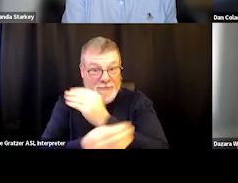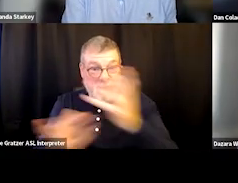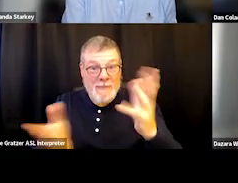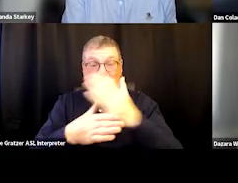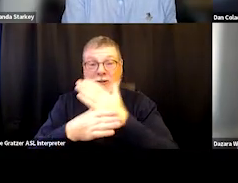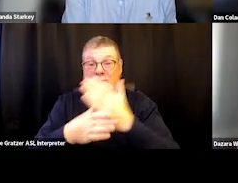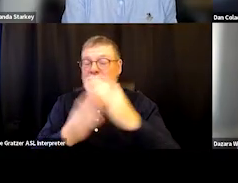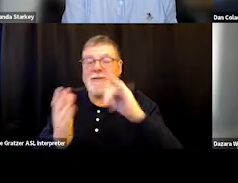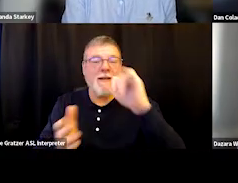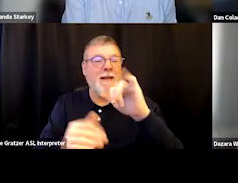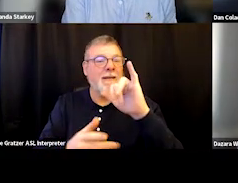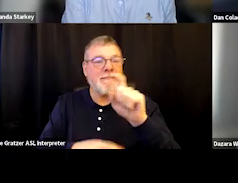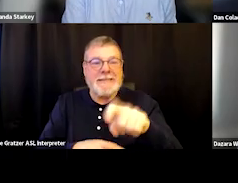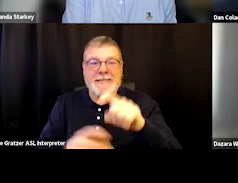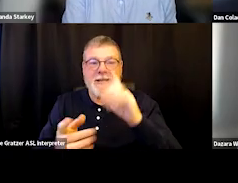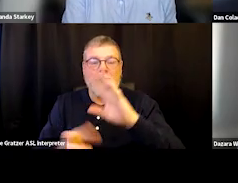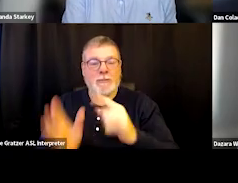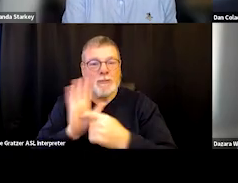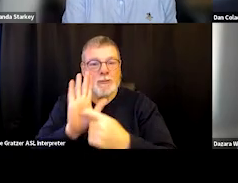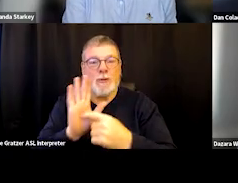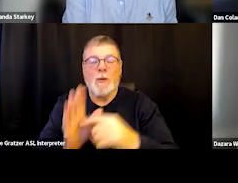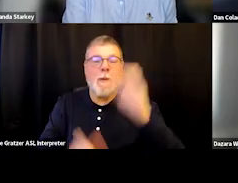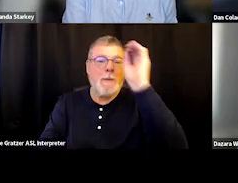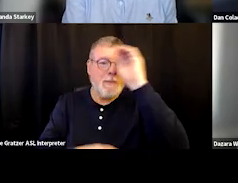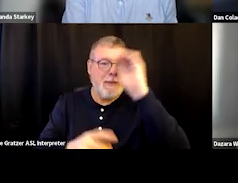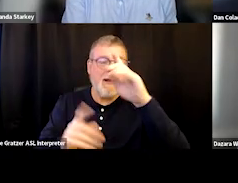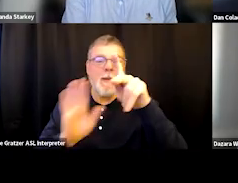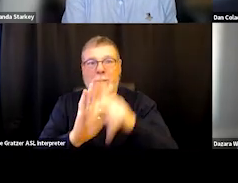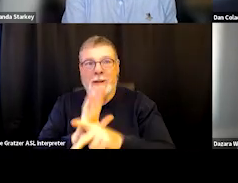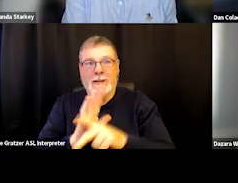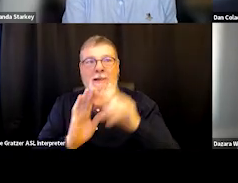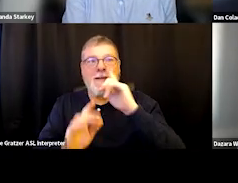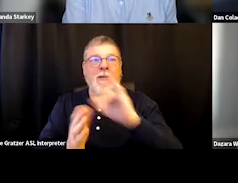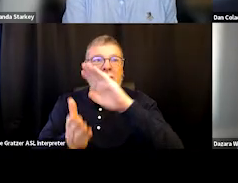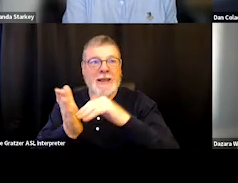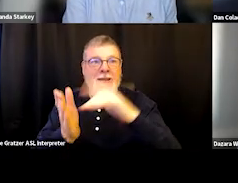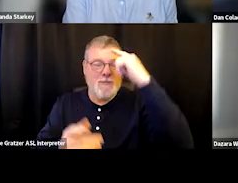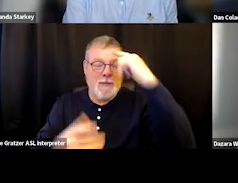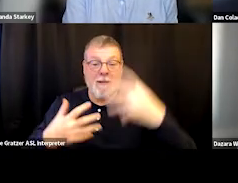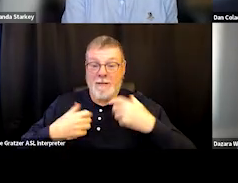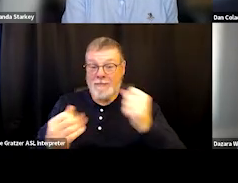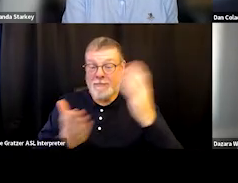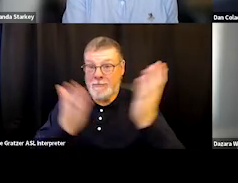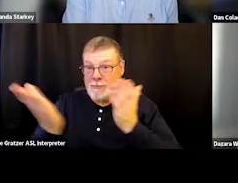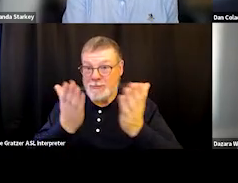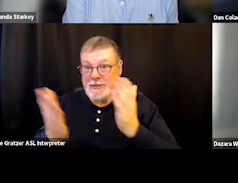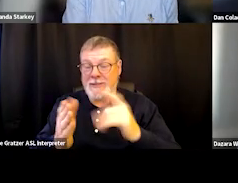do not necessarily reflect the views, opinions, or policies of the Center for Mental Health Services, the Substance Abuse